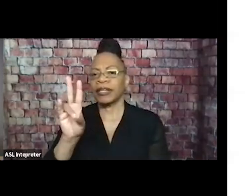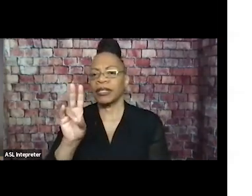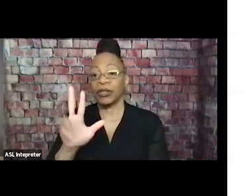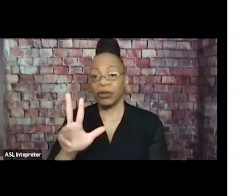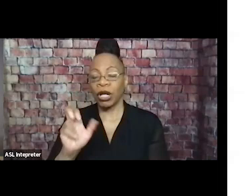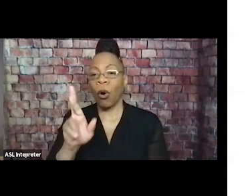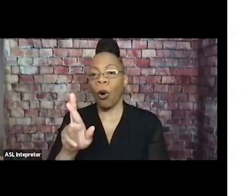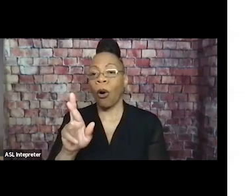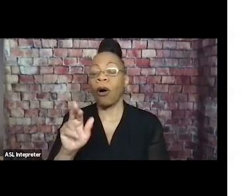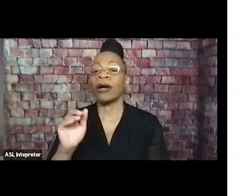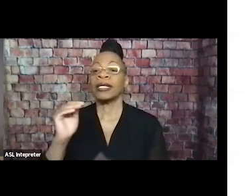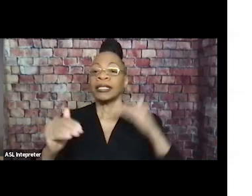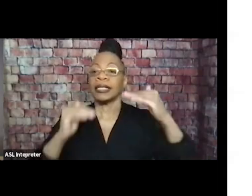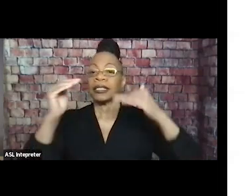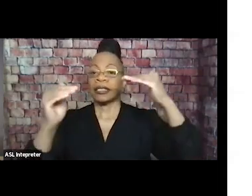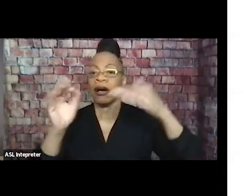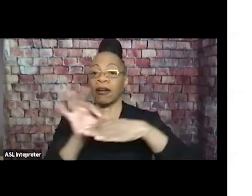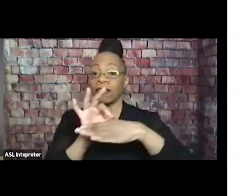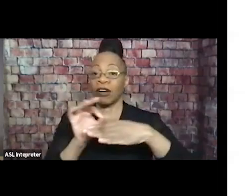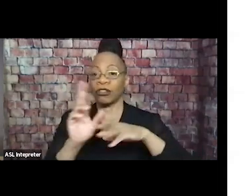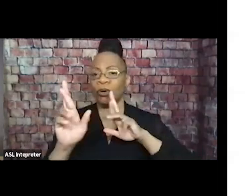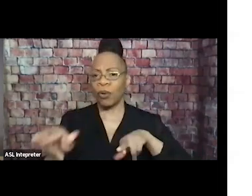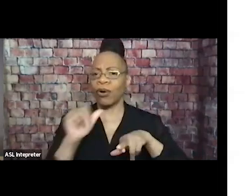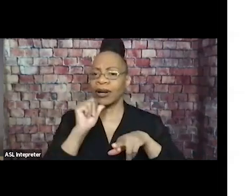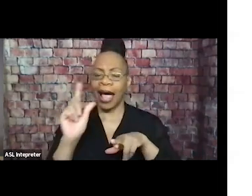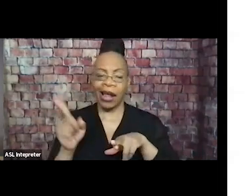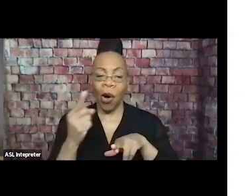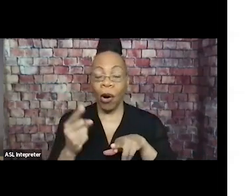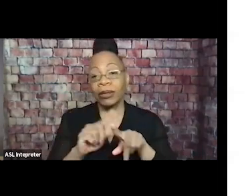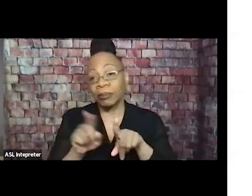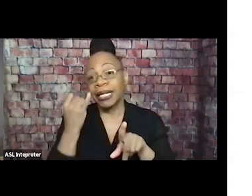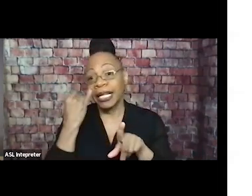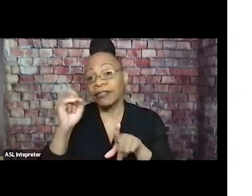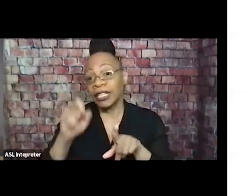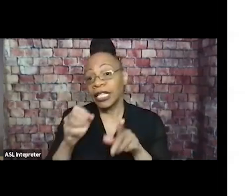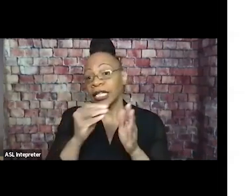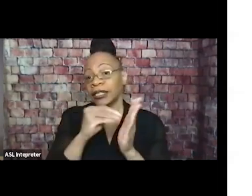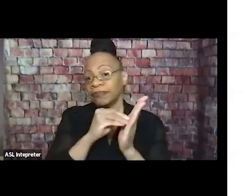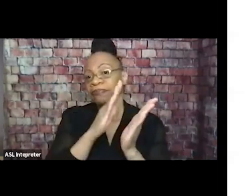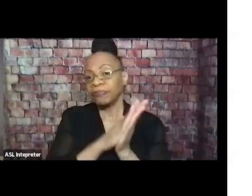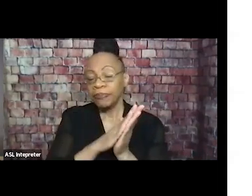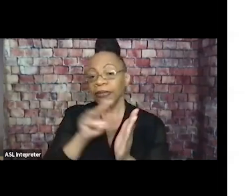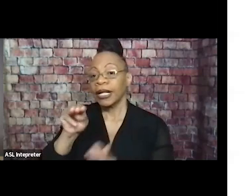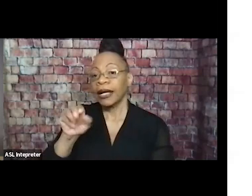Not always, but even if you do need to fill out that Function Report, the MSR is going to be a great addition.